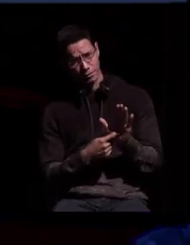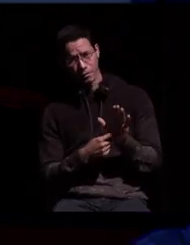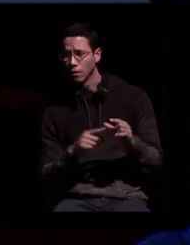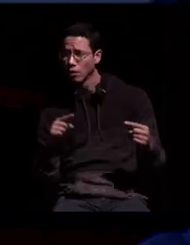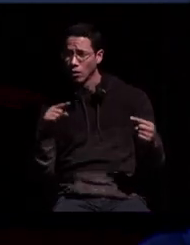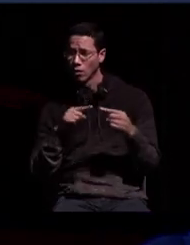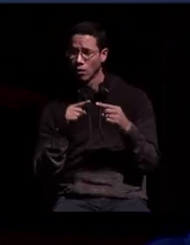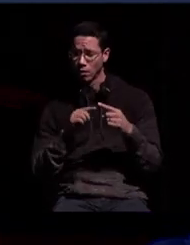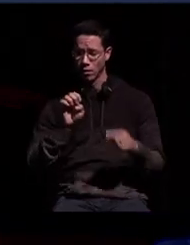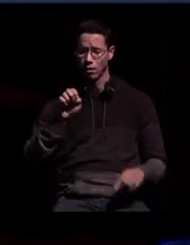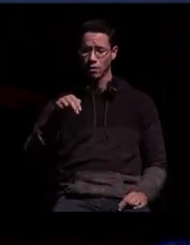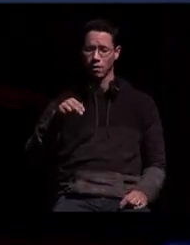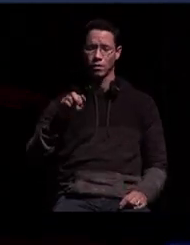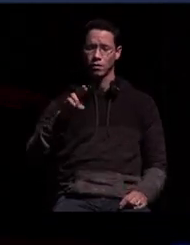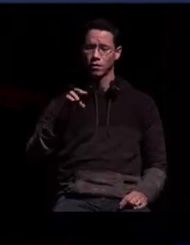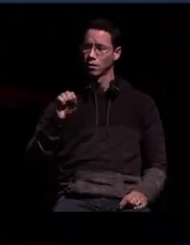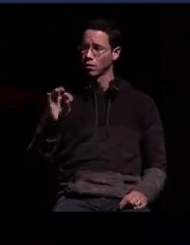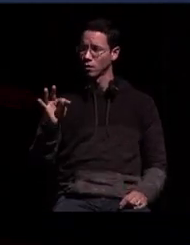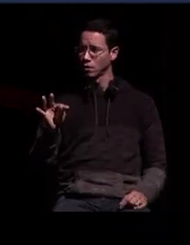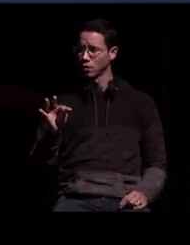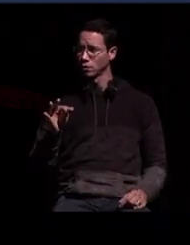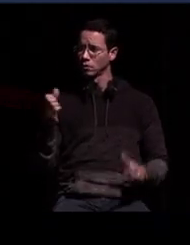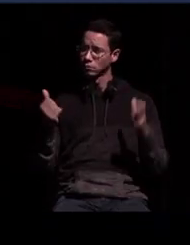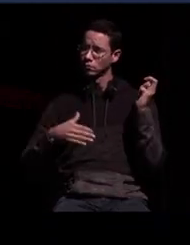and with Angela’s presentation as well.